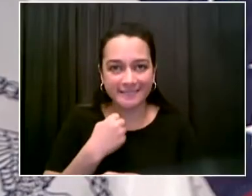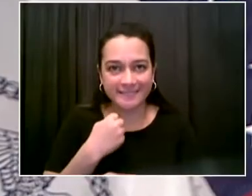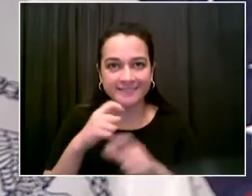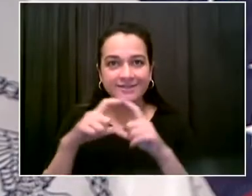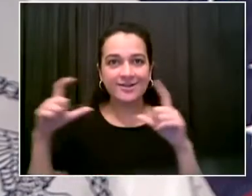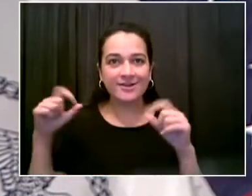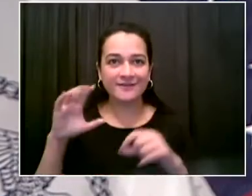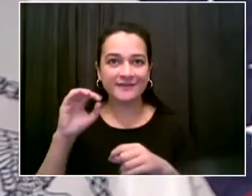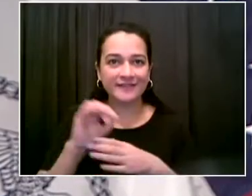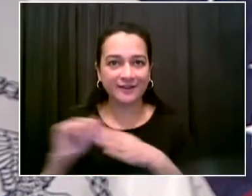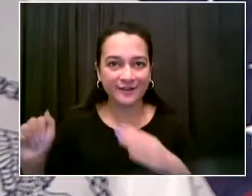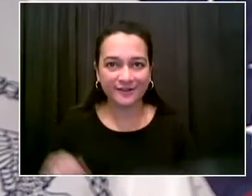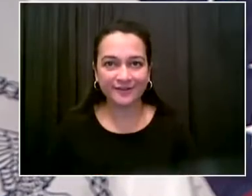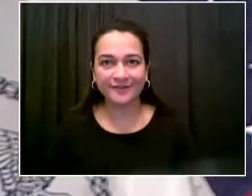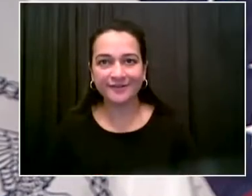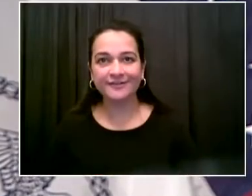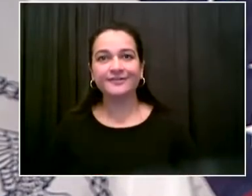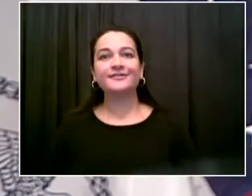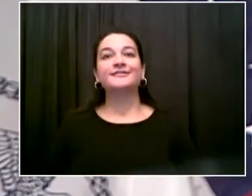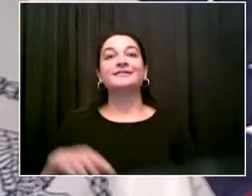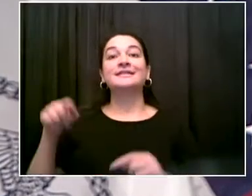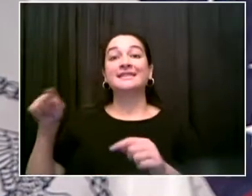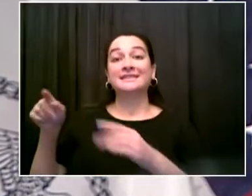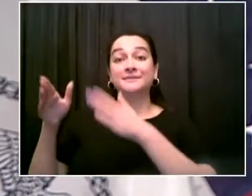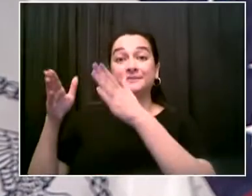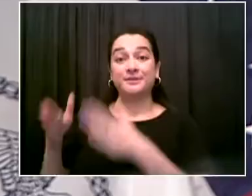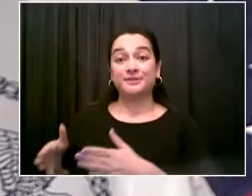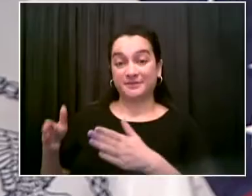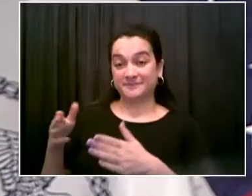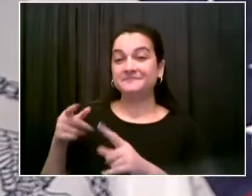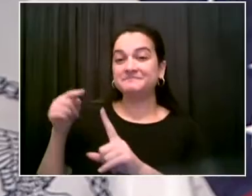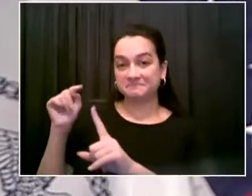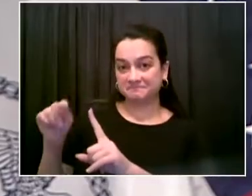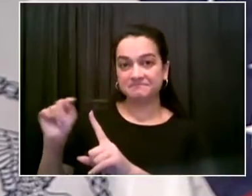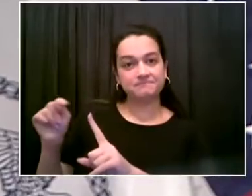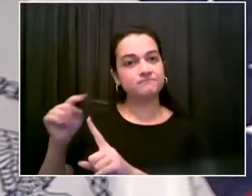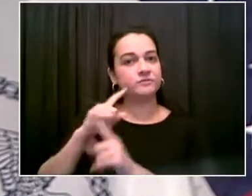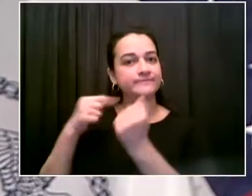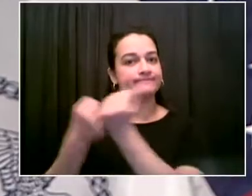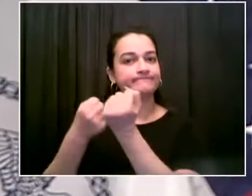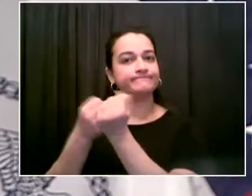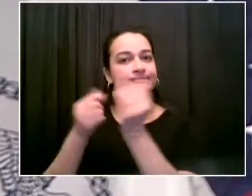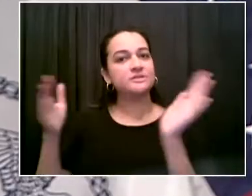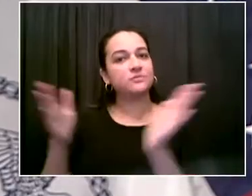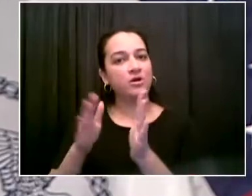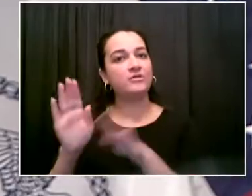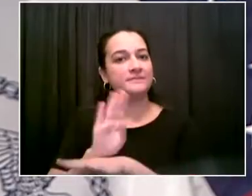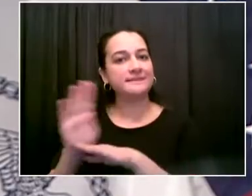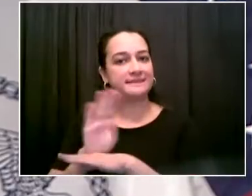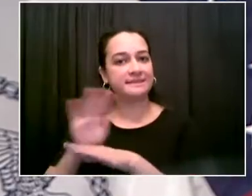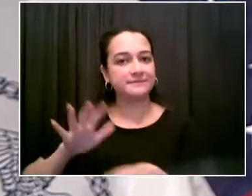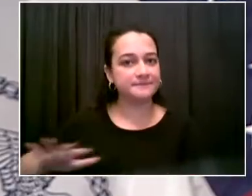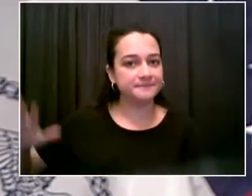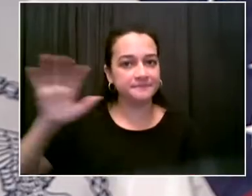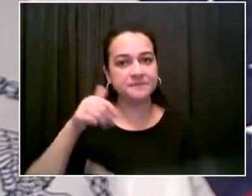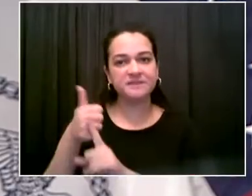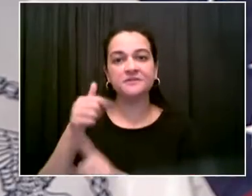I WANT YOU TO HEAR FROM A GREAT STORE OWNER. SHE SPEAKS FOR MCOMUNITY-BASED